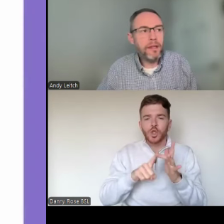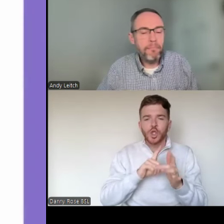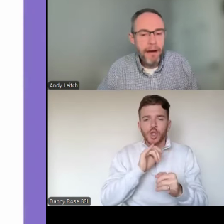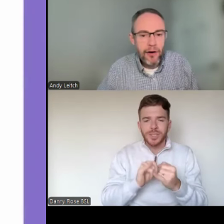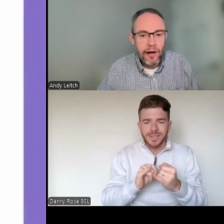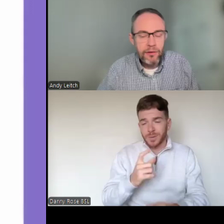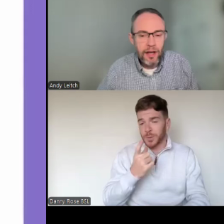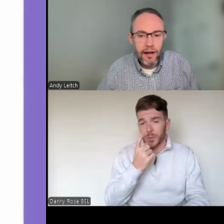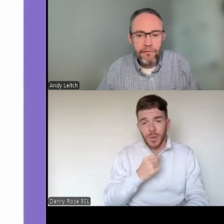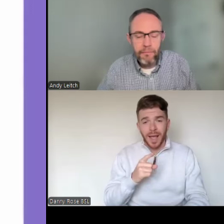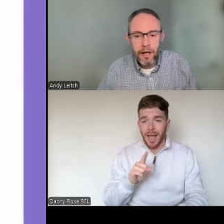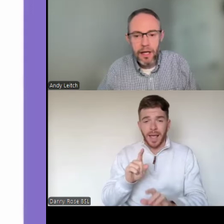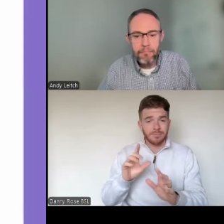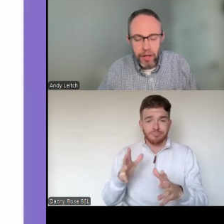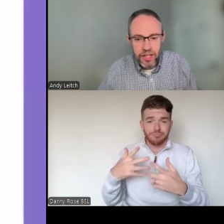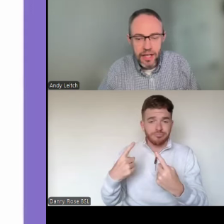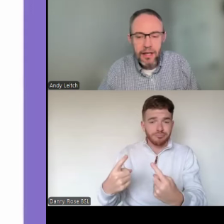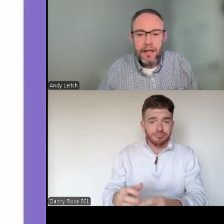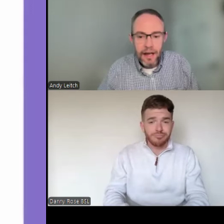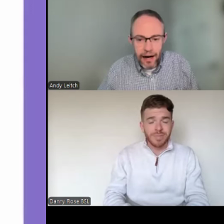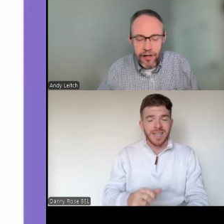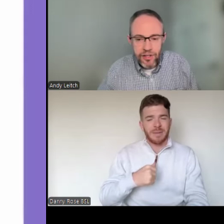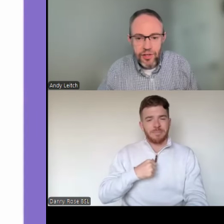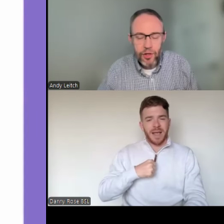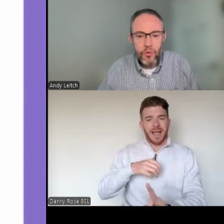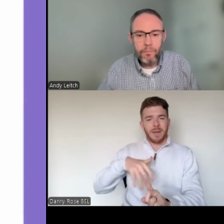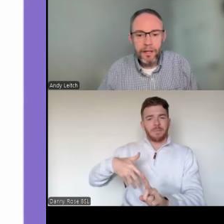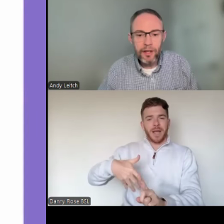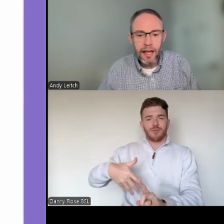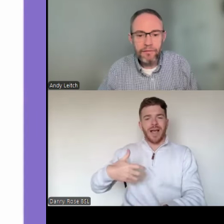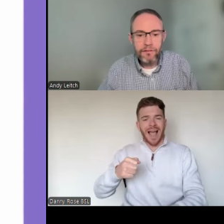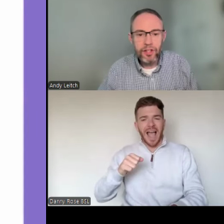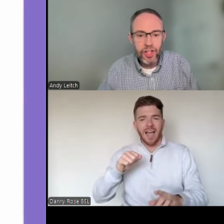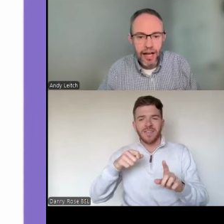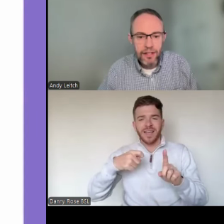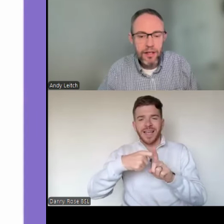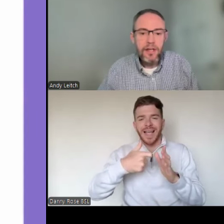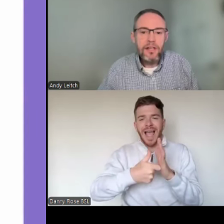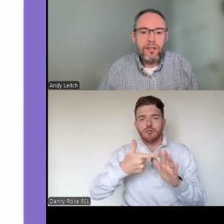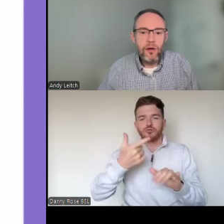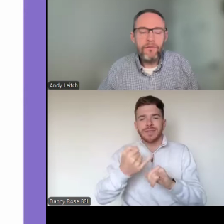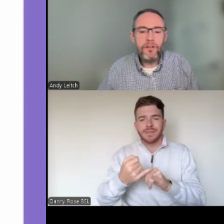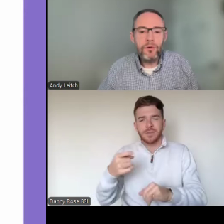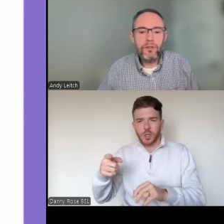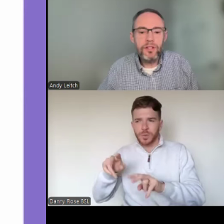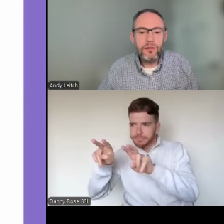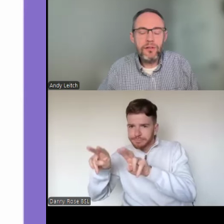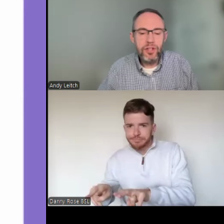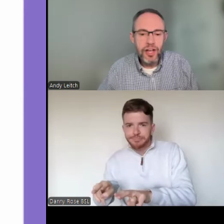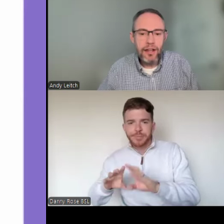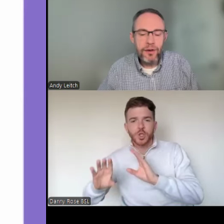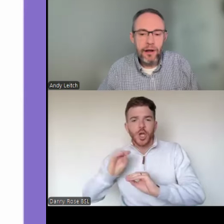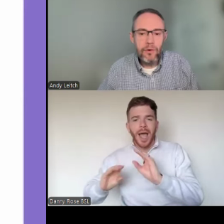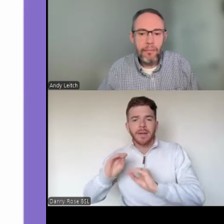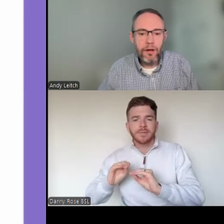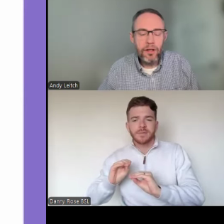In the background, I have my buddy, Karys, who will be looking after the chat. If you do want to use the chat throughout the webinar,